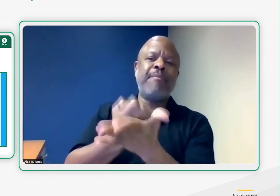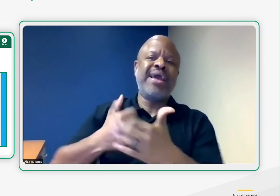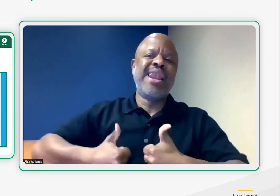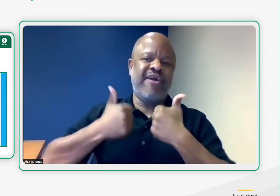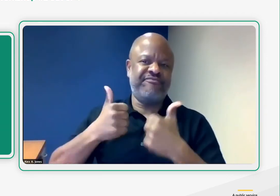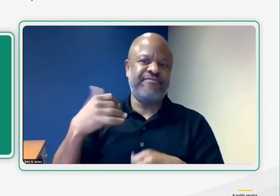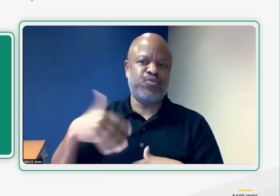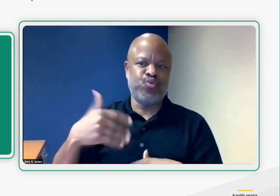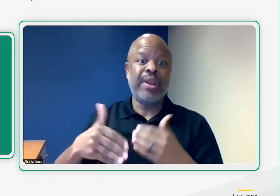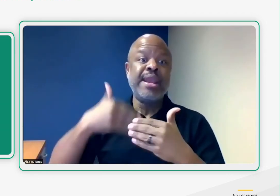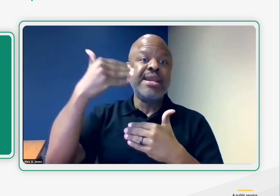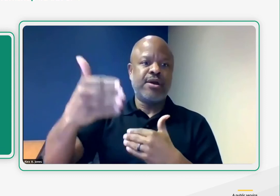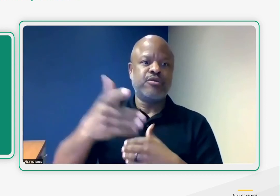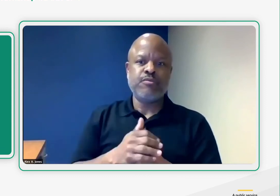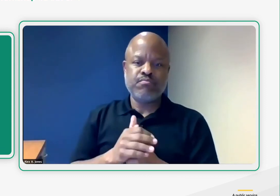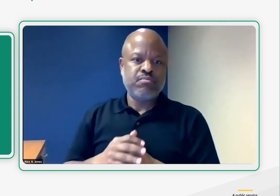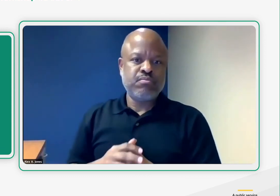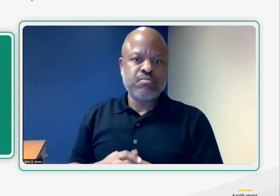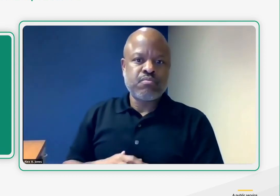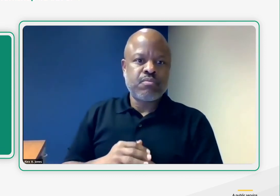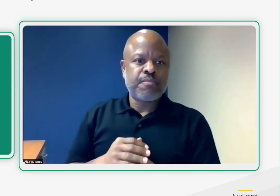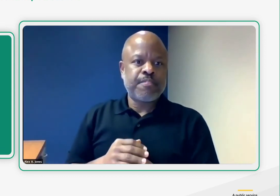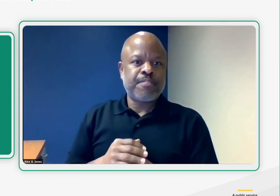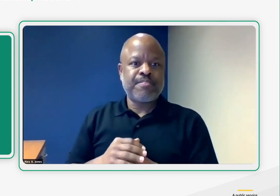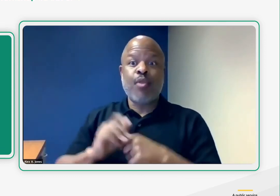And that has a huge impact on your life.